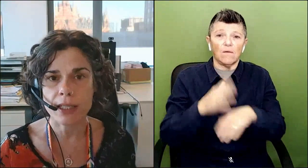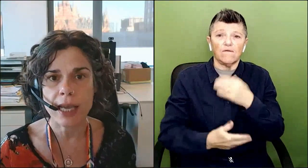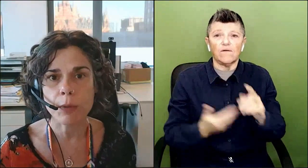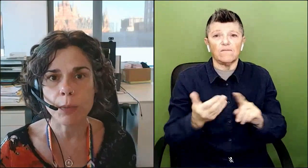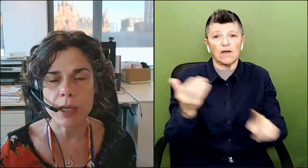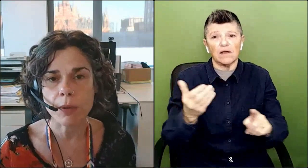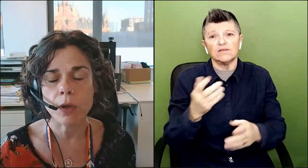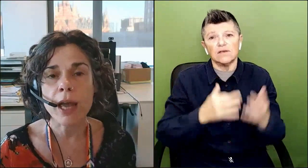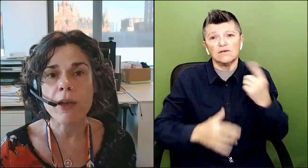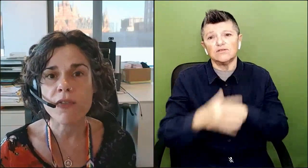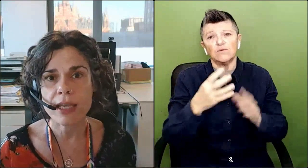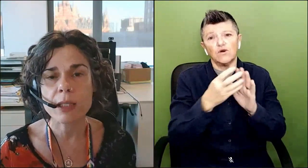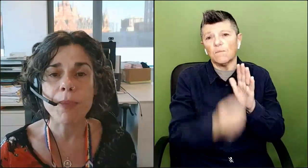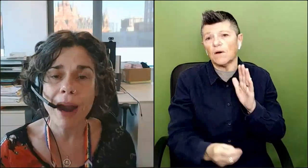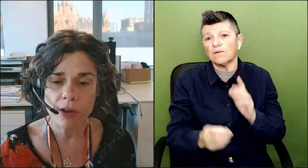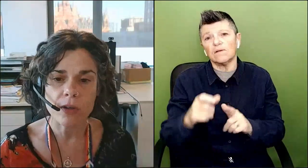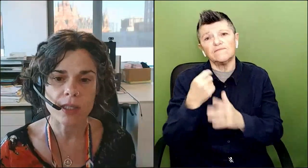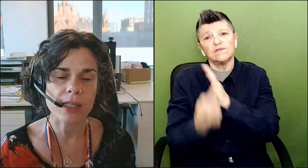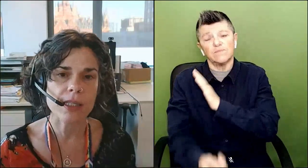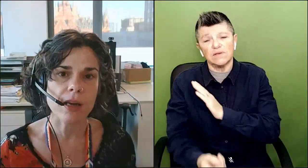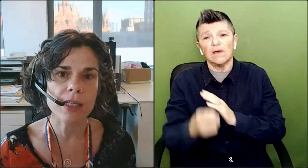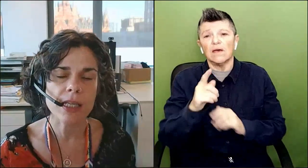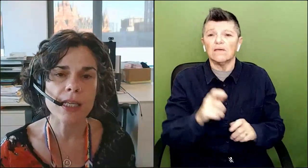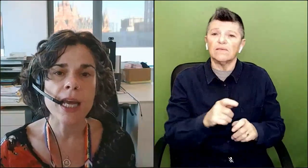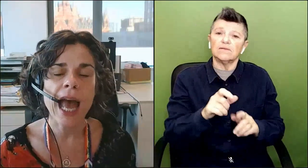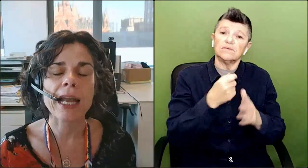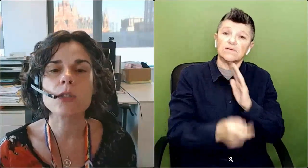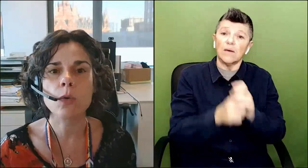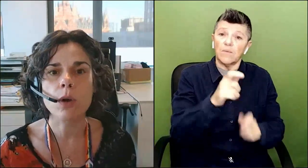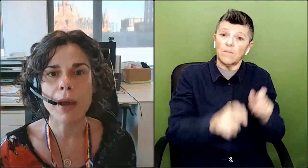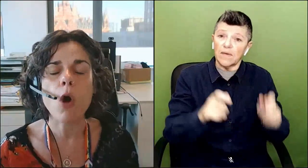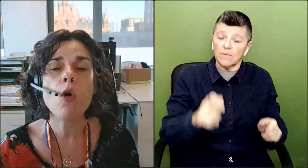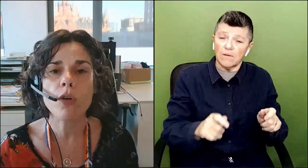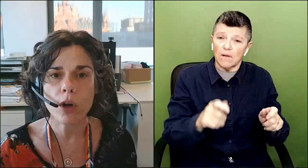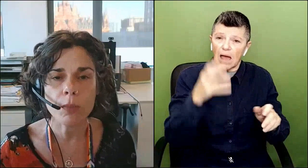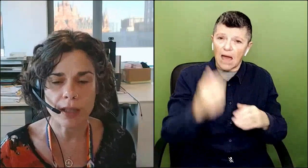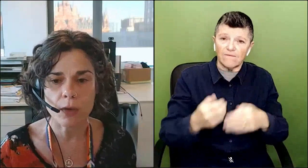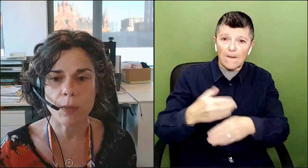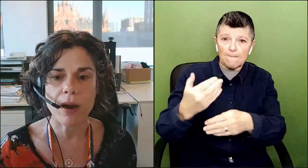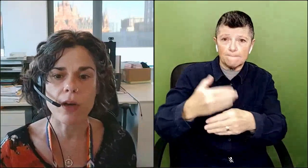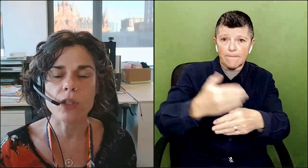disabled people face barriers in society and it's all about overcoming those barriers,